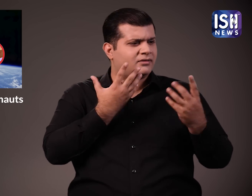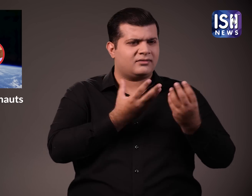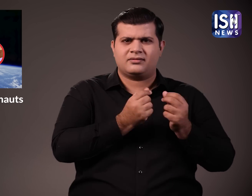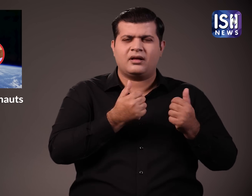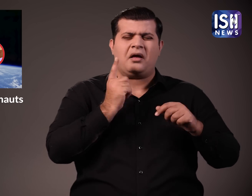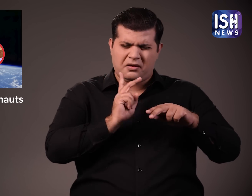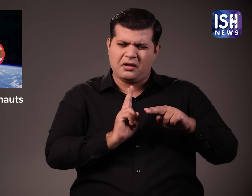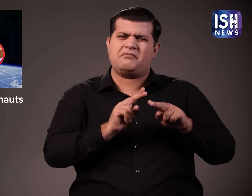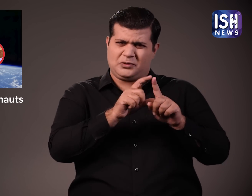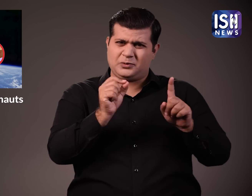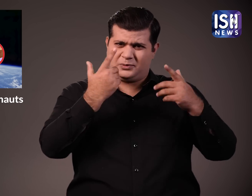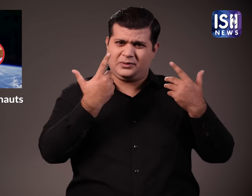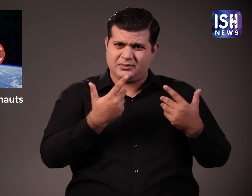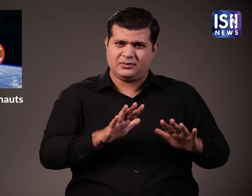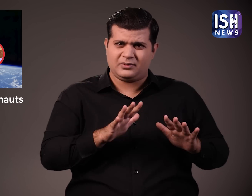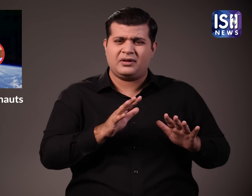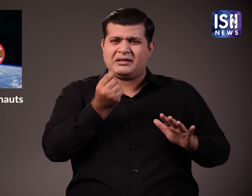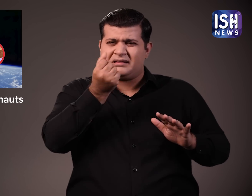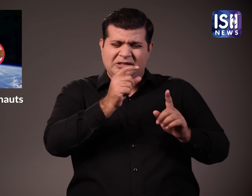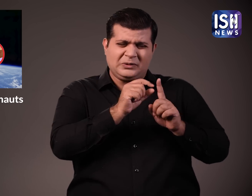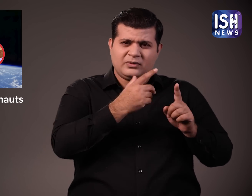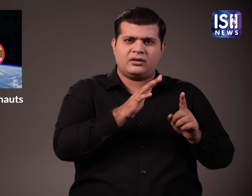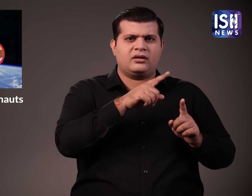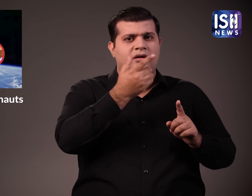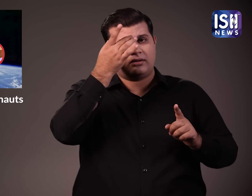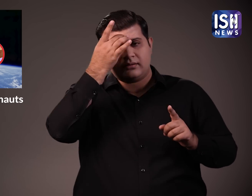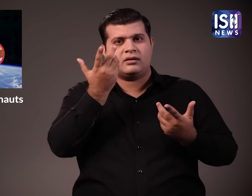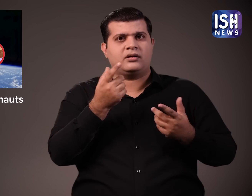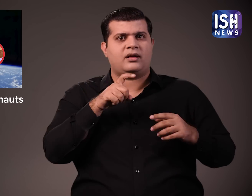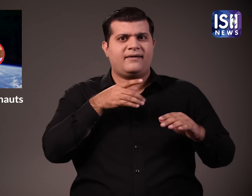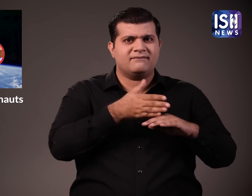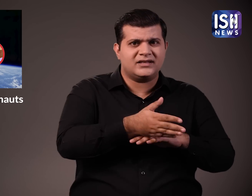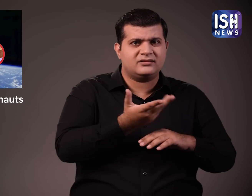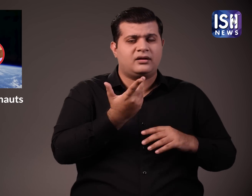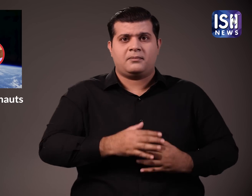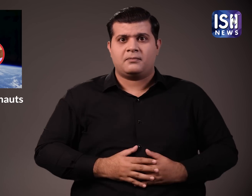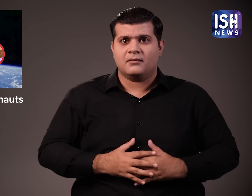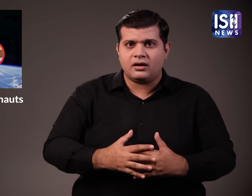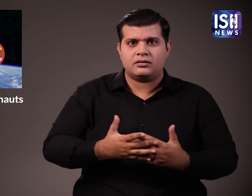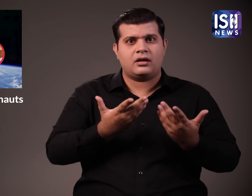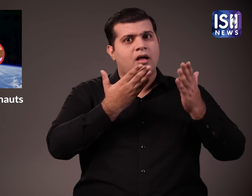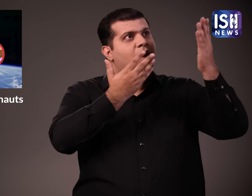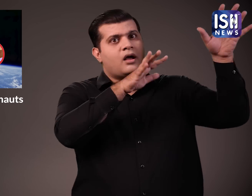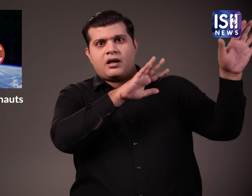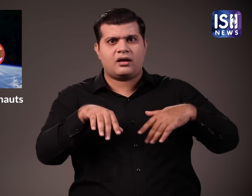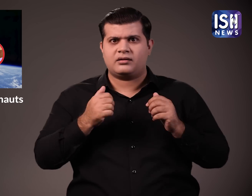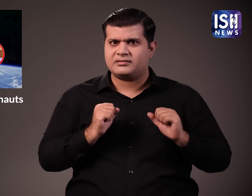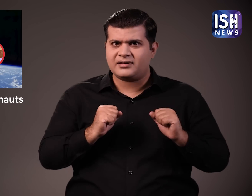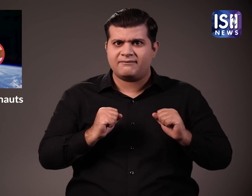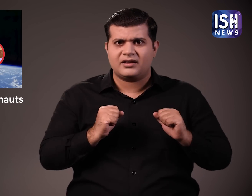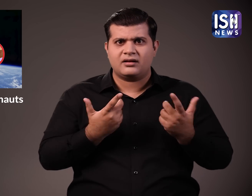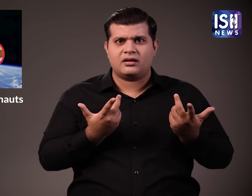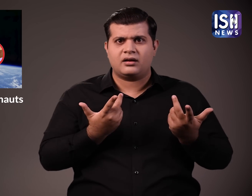Even if you have sex, there's chance of infections and pregnancies, that time coming back to Earth is difficult.